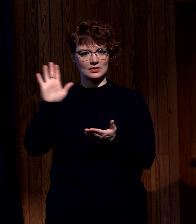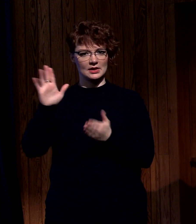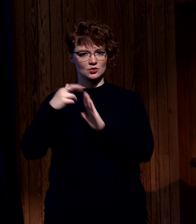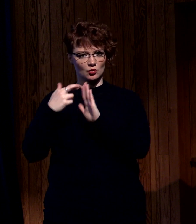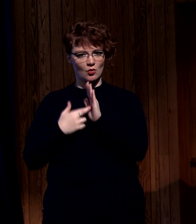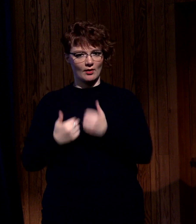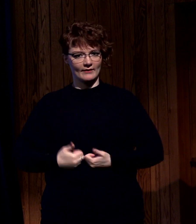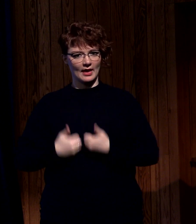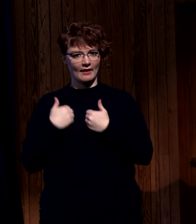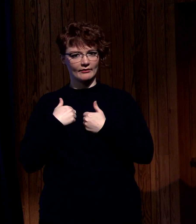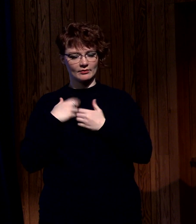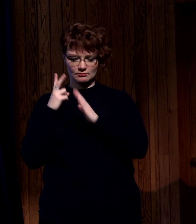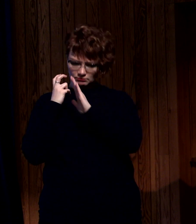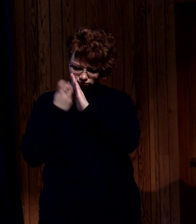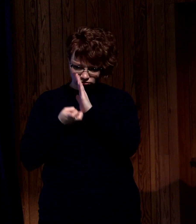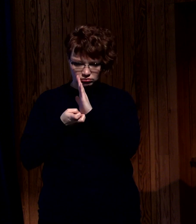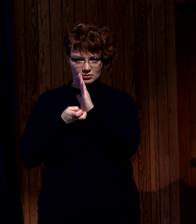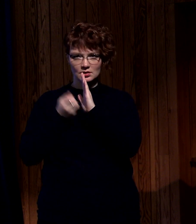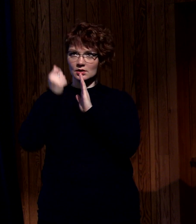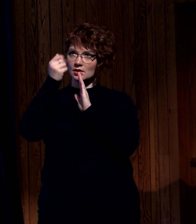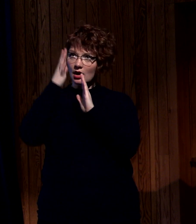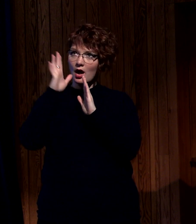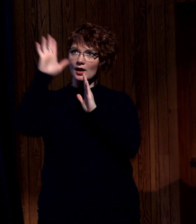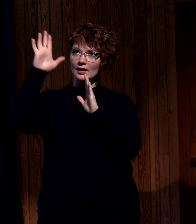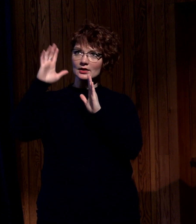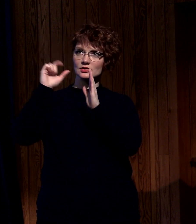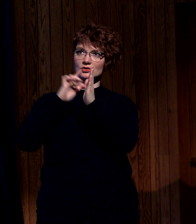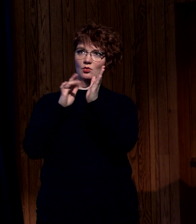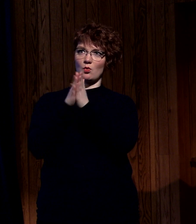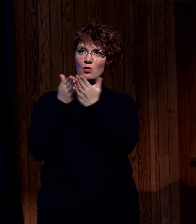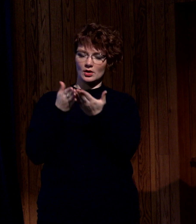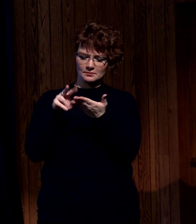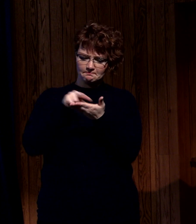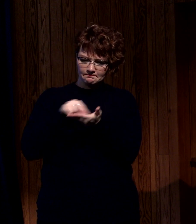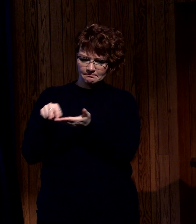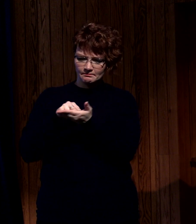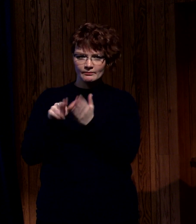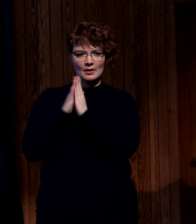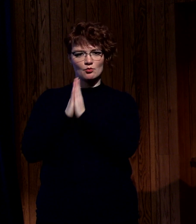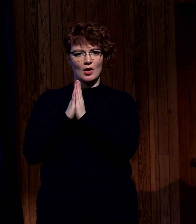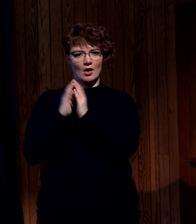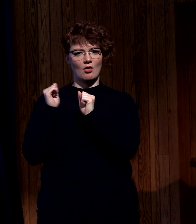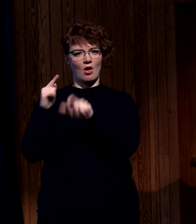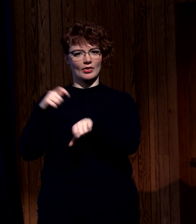to be immersed in God's word and in prayer. And I would watch him